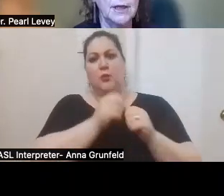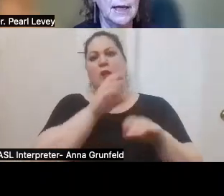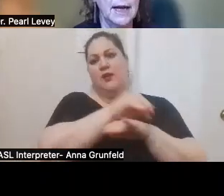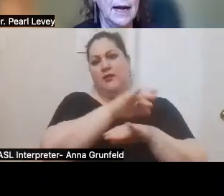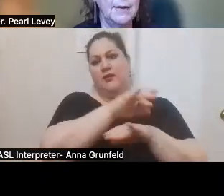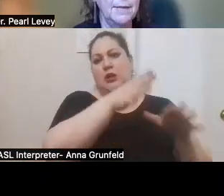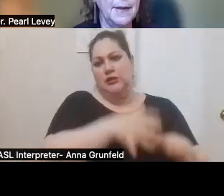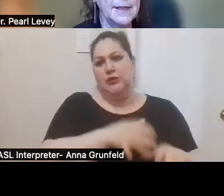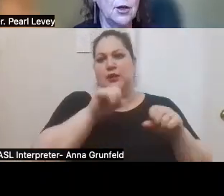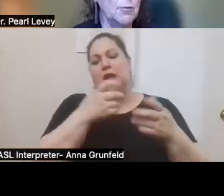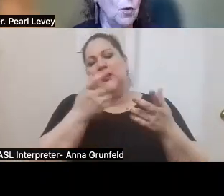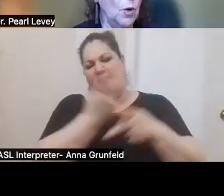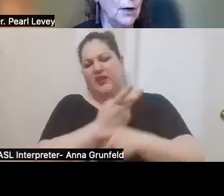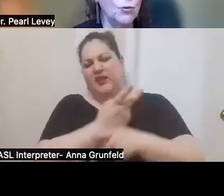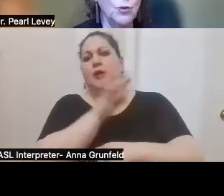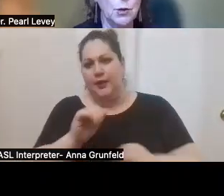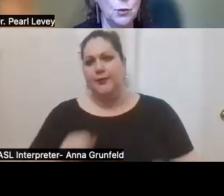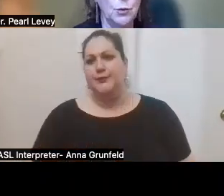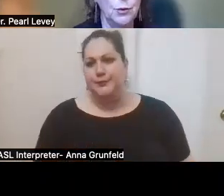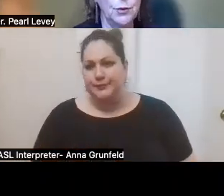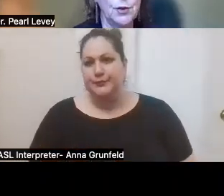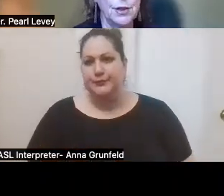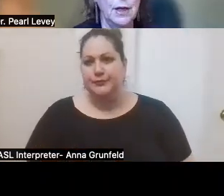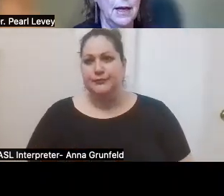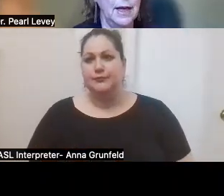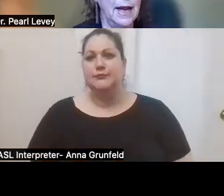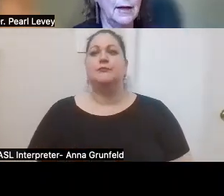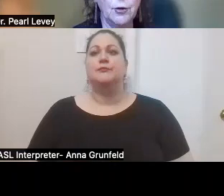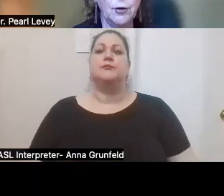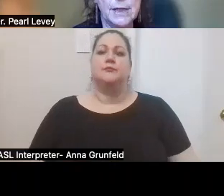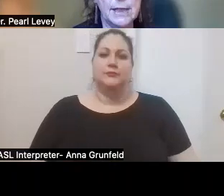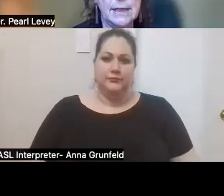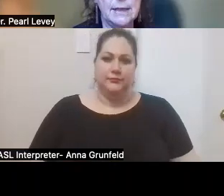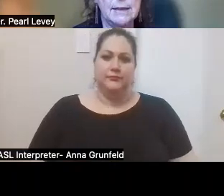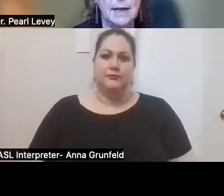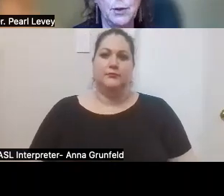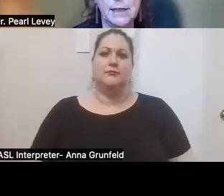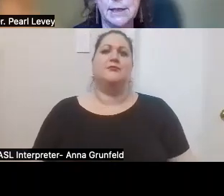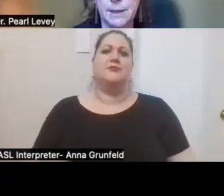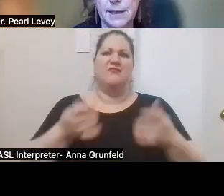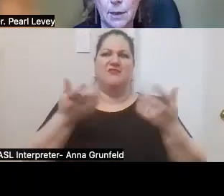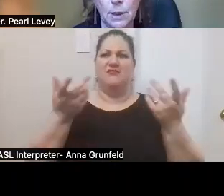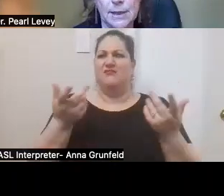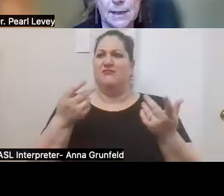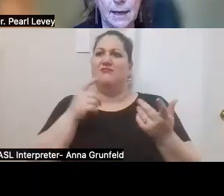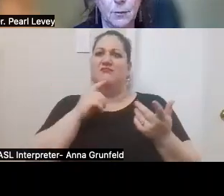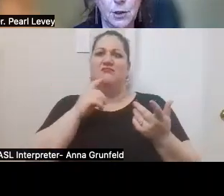There's a lot more unwritten rules, lack of routine and predictability in one's day,